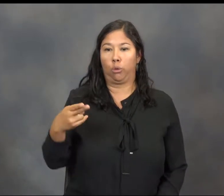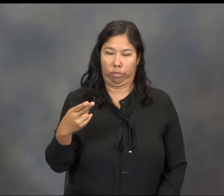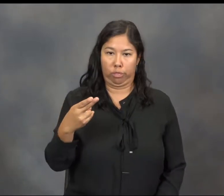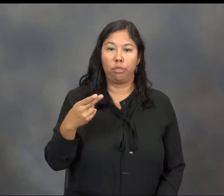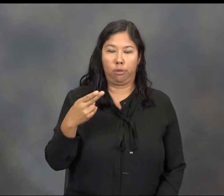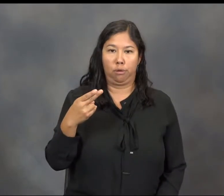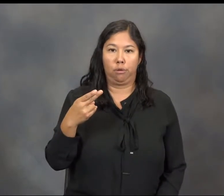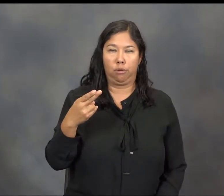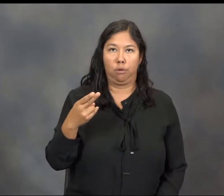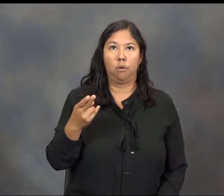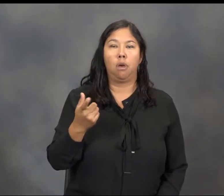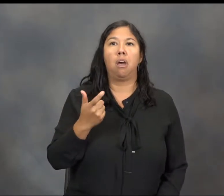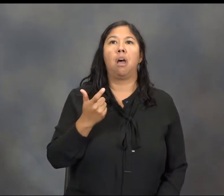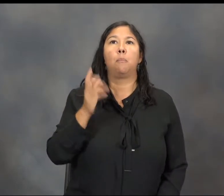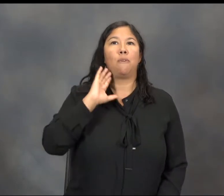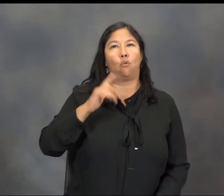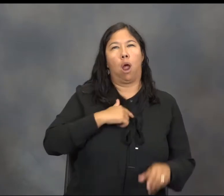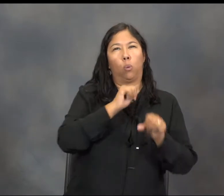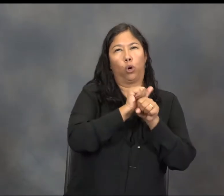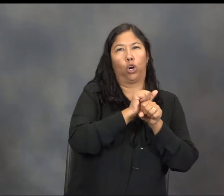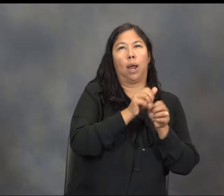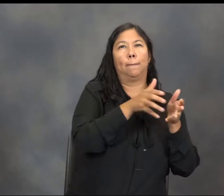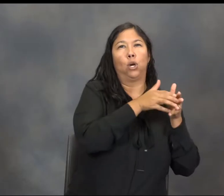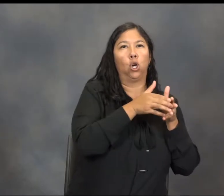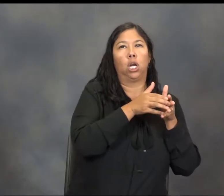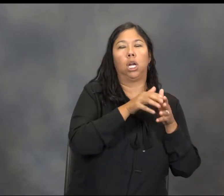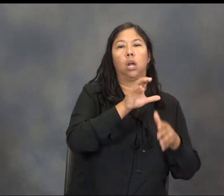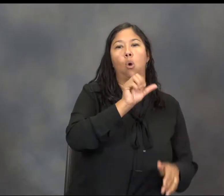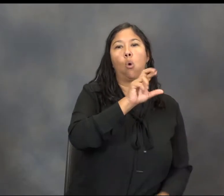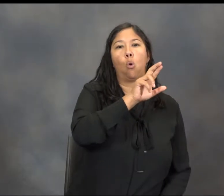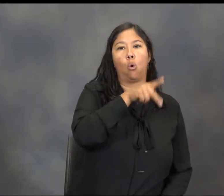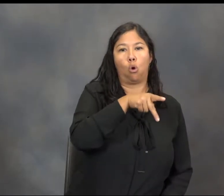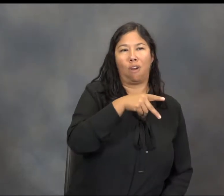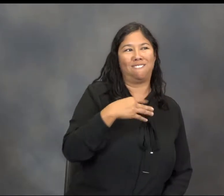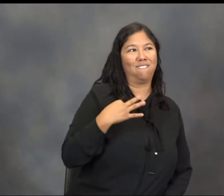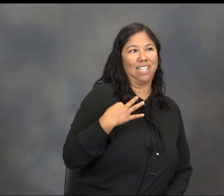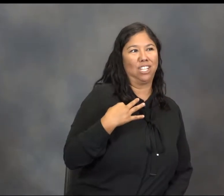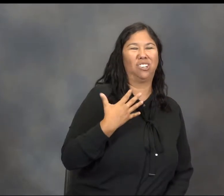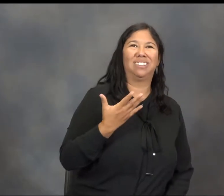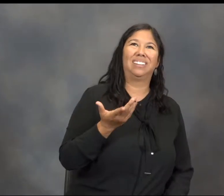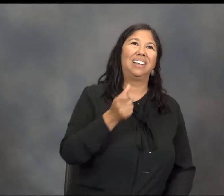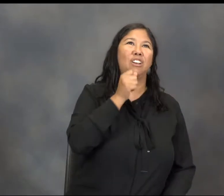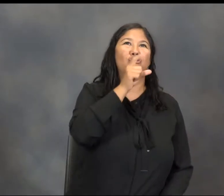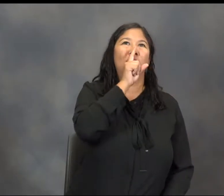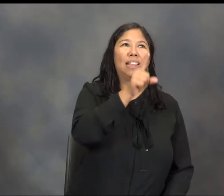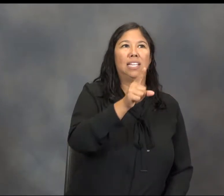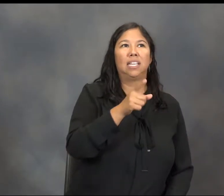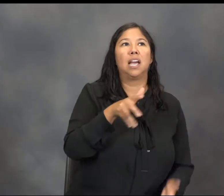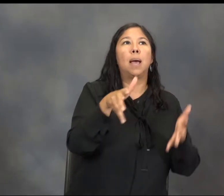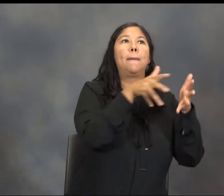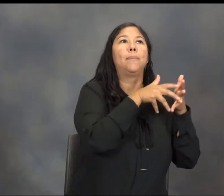as an AmeriCorps volunteer. Well, it's not really a volunteer. It’s an AmeriCorps Service member.